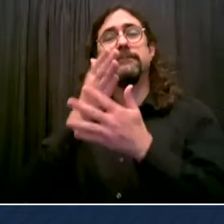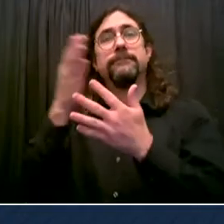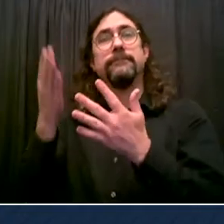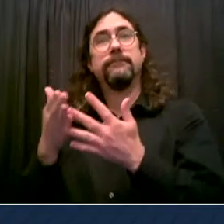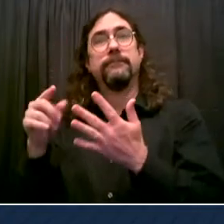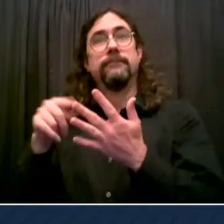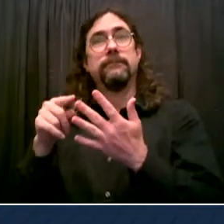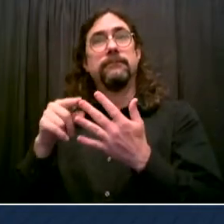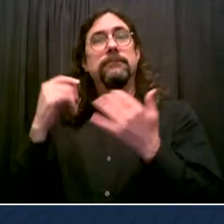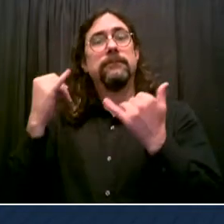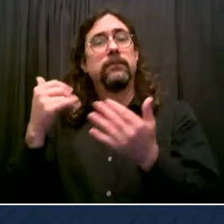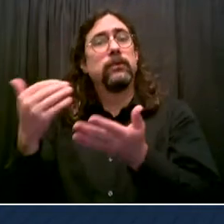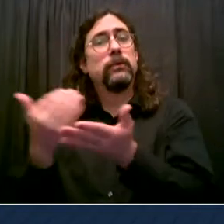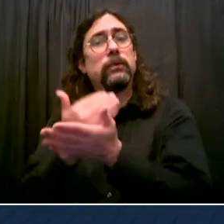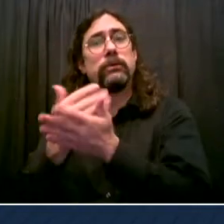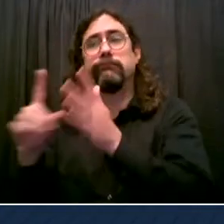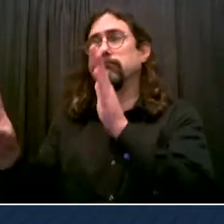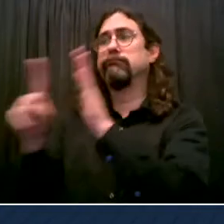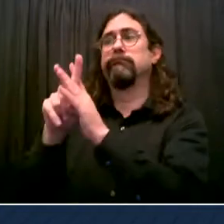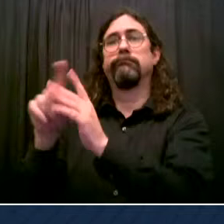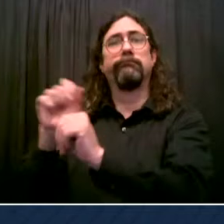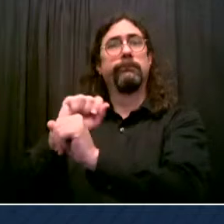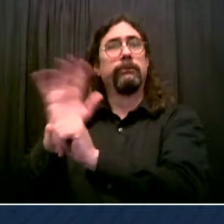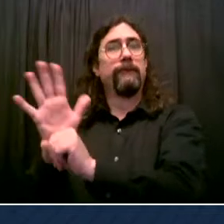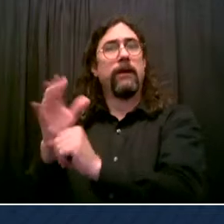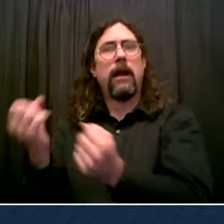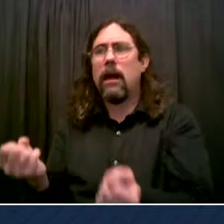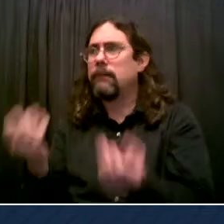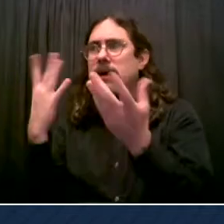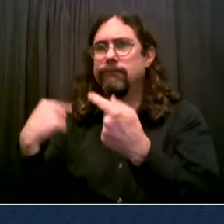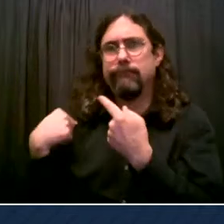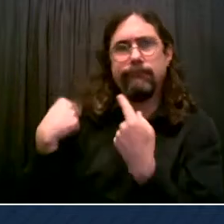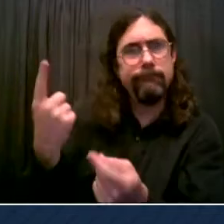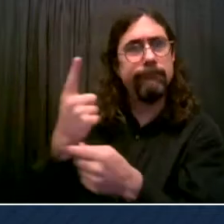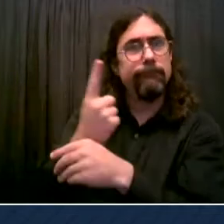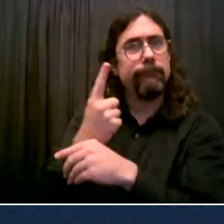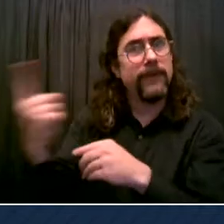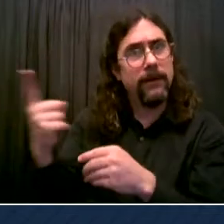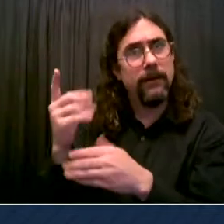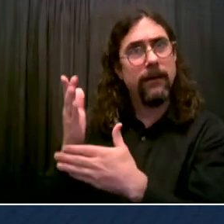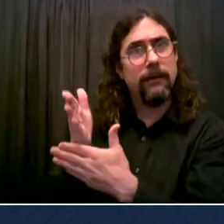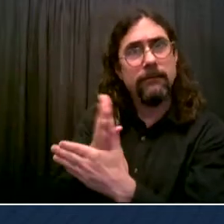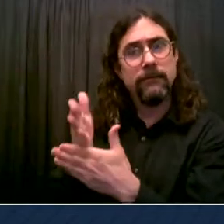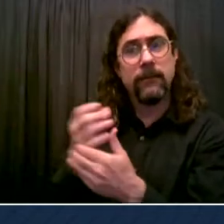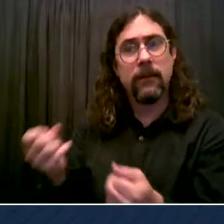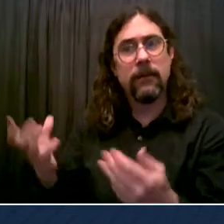AND THAT IS TELLING. THE HOSPITALIZATION RATE PER 100,000 IS DOWN, DOWN, DOWN. IT IS 0.89 PER 100,000.